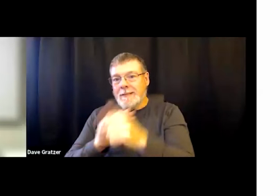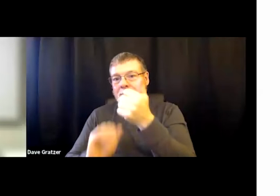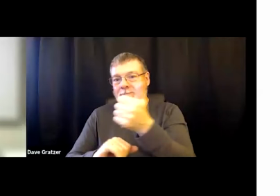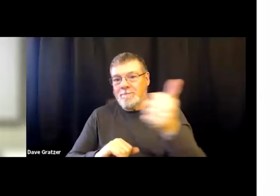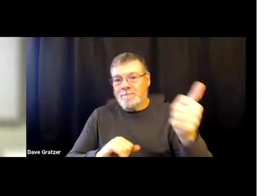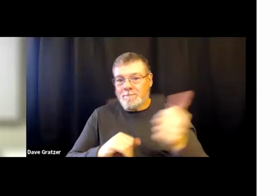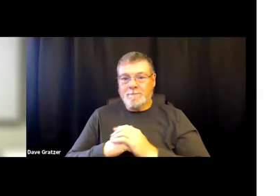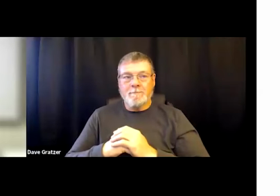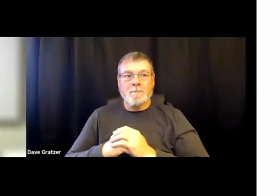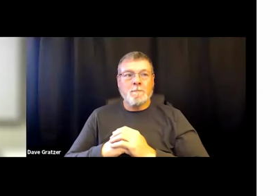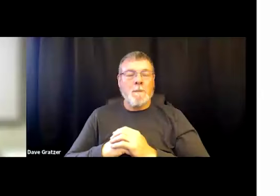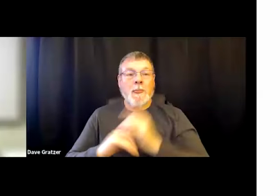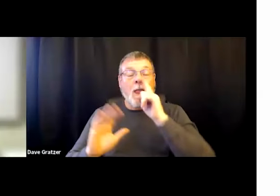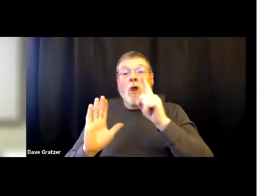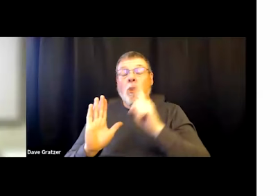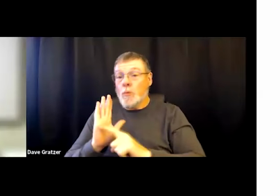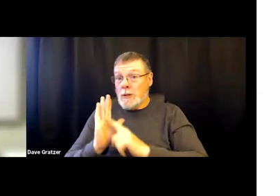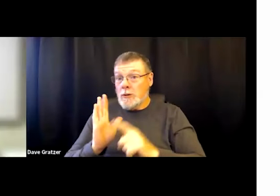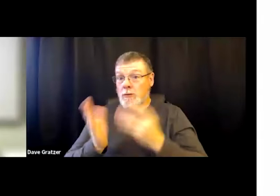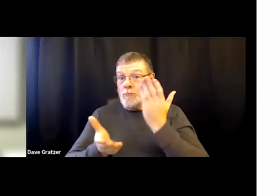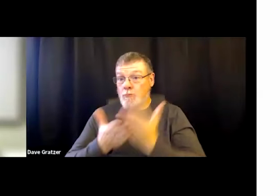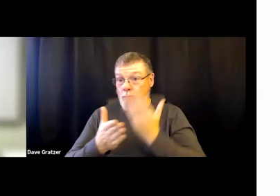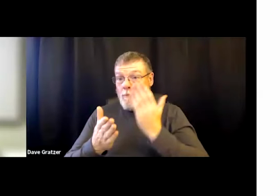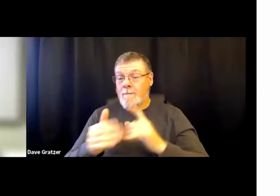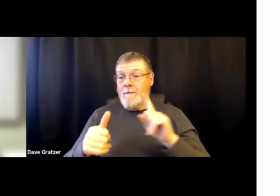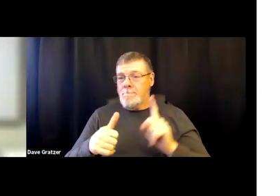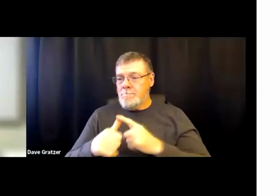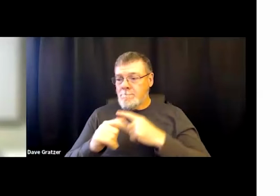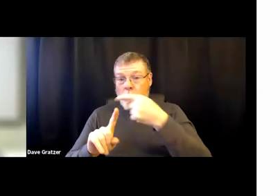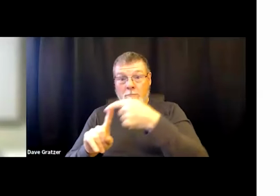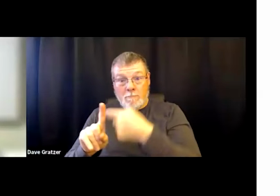The research shows that in the first month